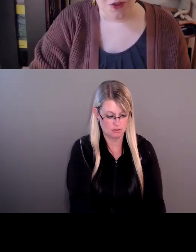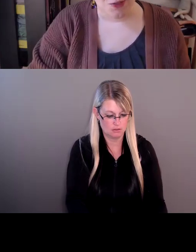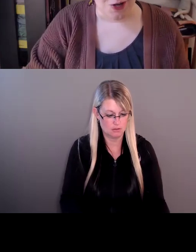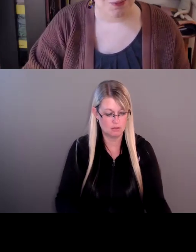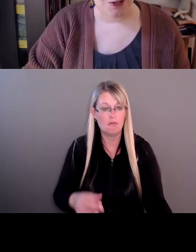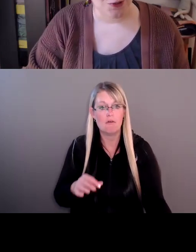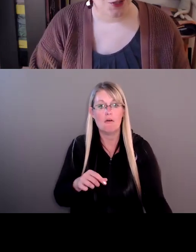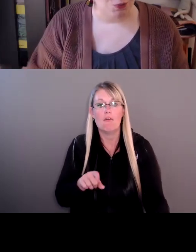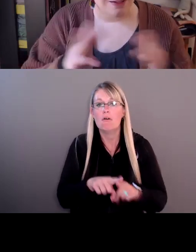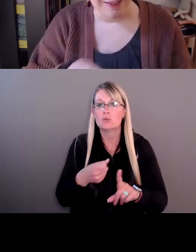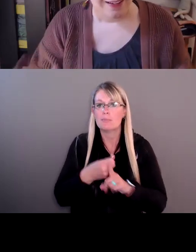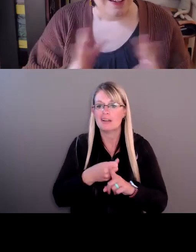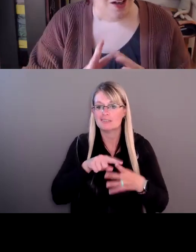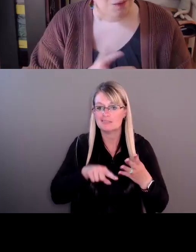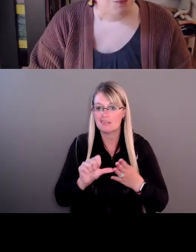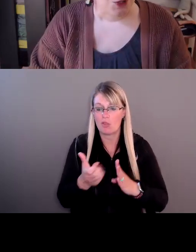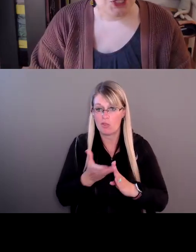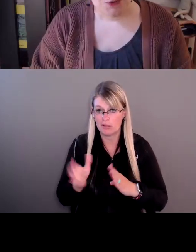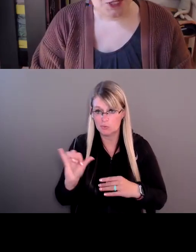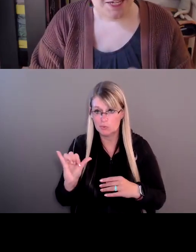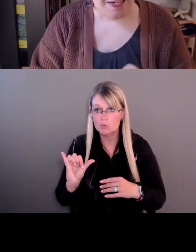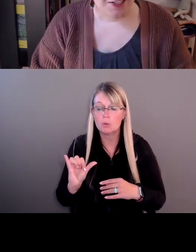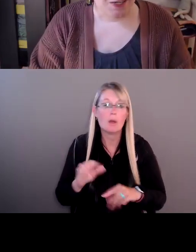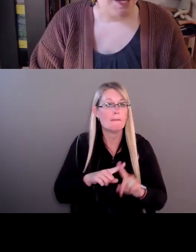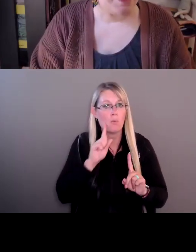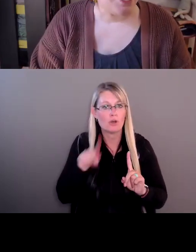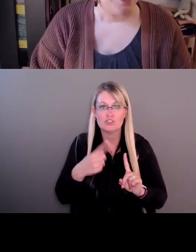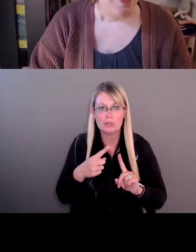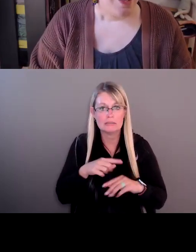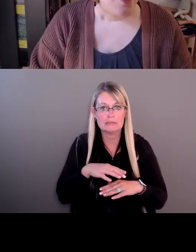things that we talked about you too, but we are getting into the deep end here.